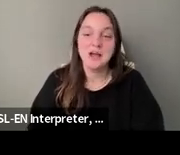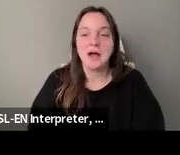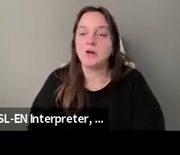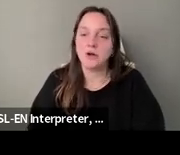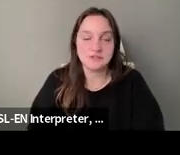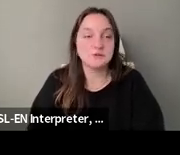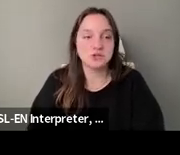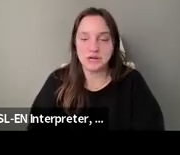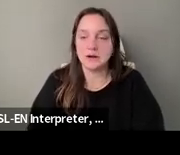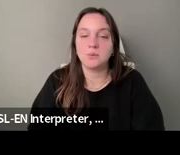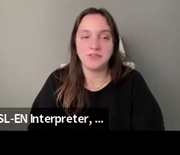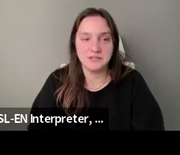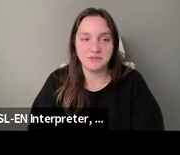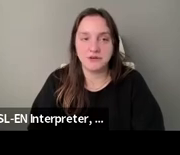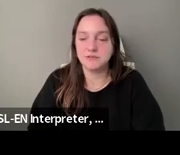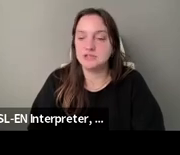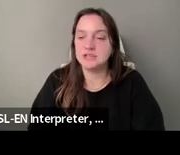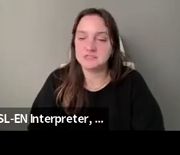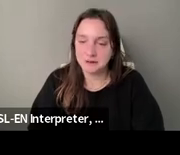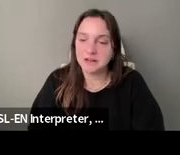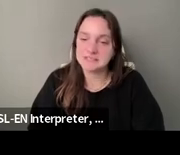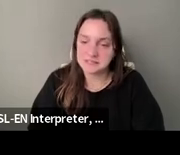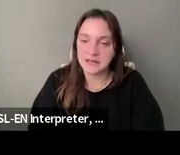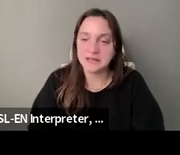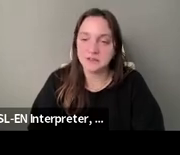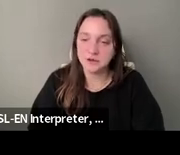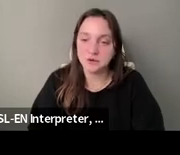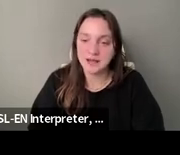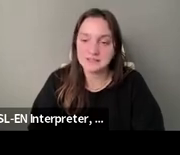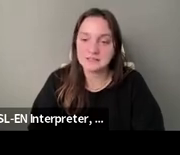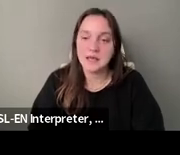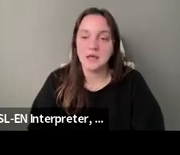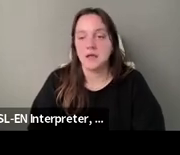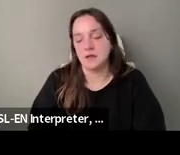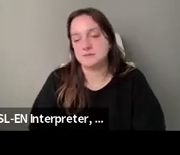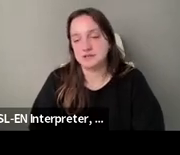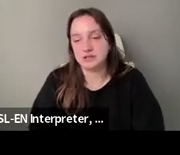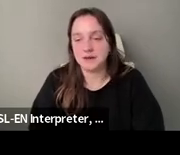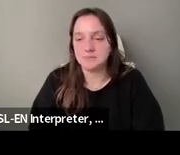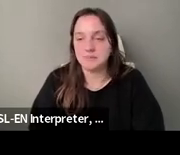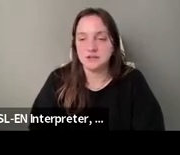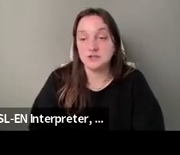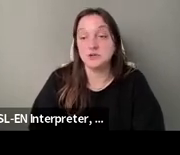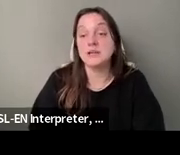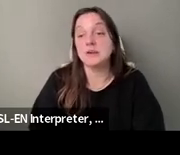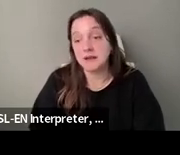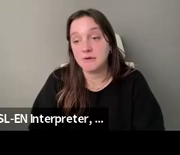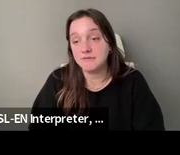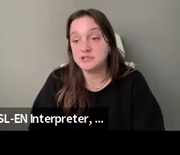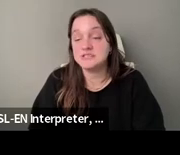deaf refugee experience is like in the U.S., especially when compared to hearing refugees' experiences in the United States.